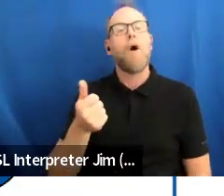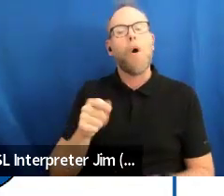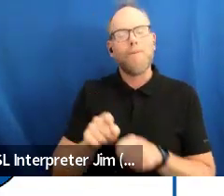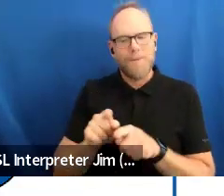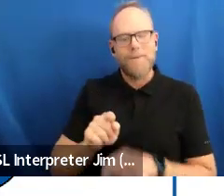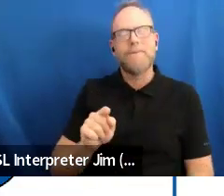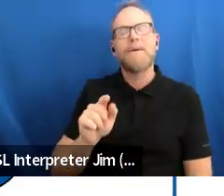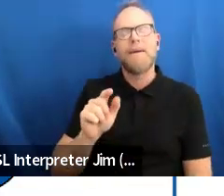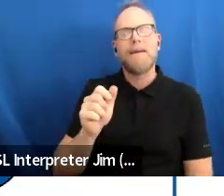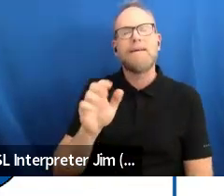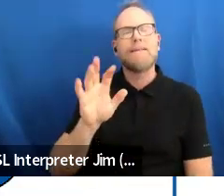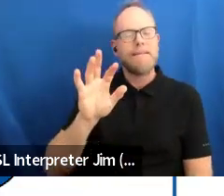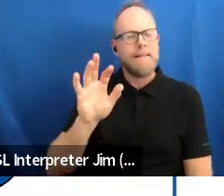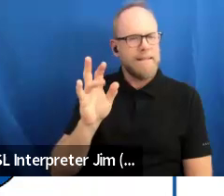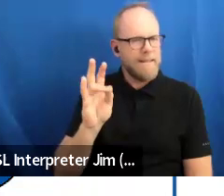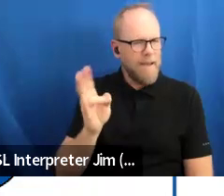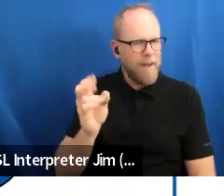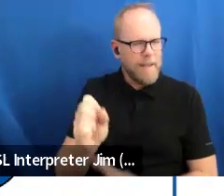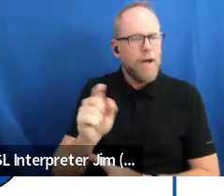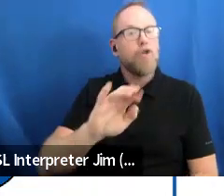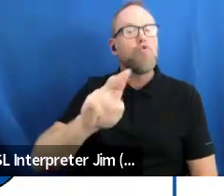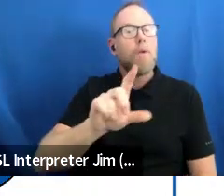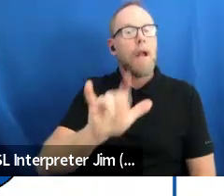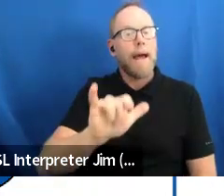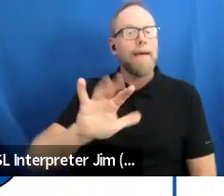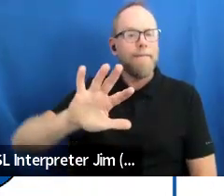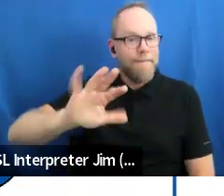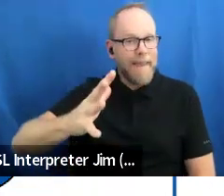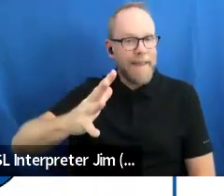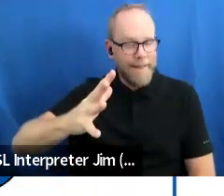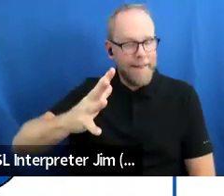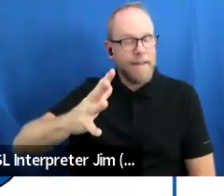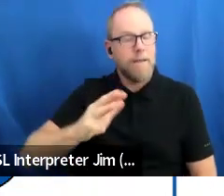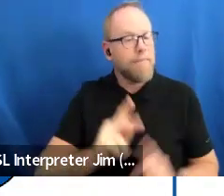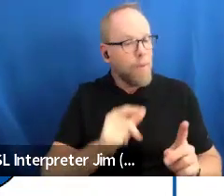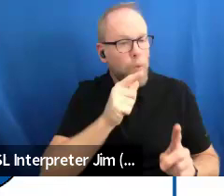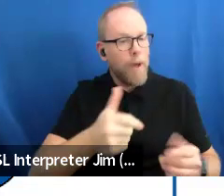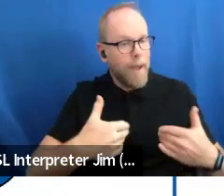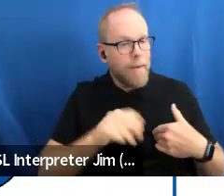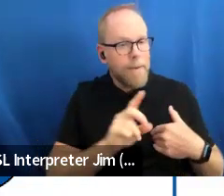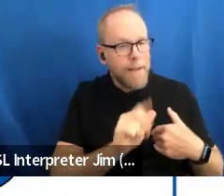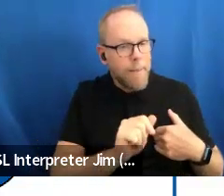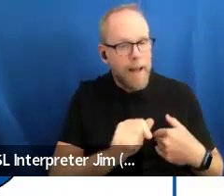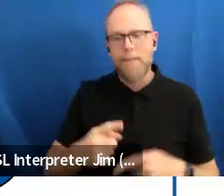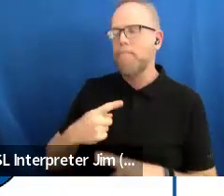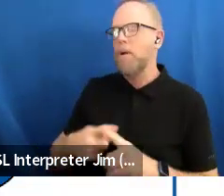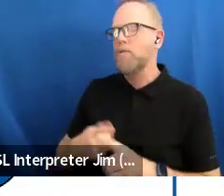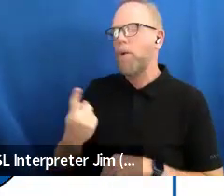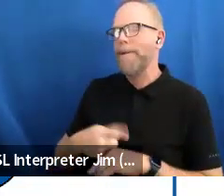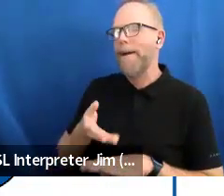right after our nation's Independence Day, people with disabilities had an Independence Day of sorts. In 1978.